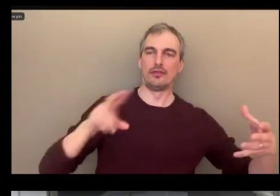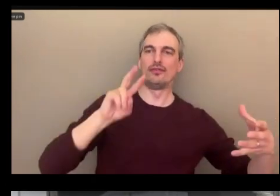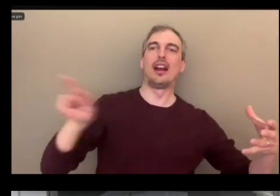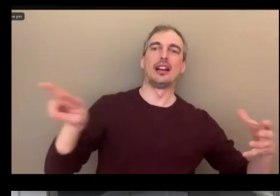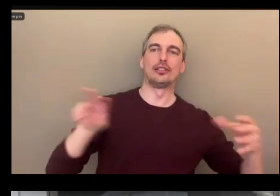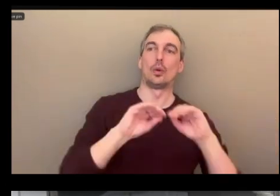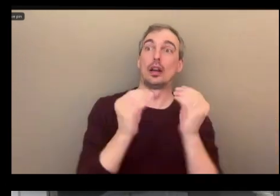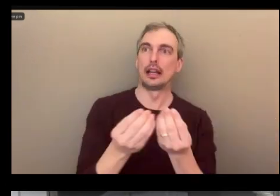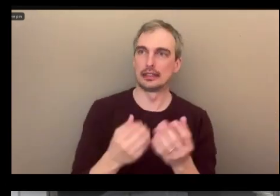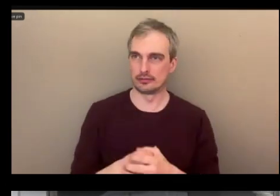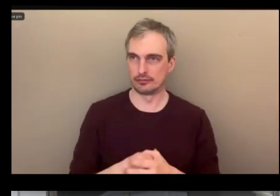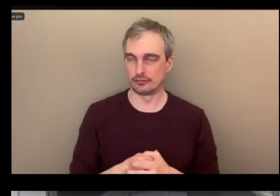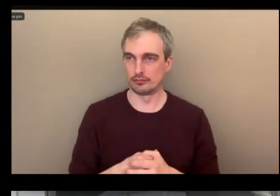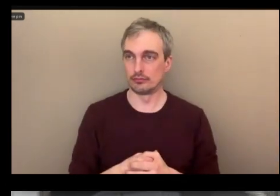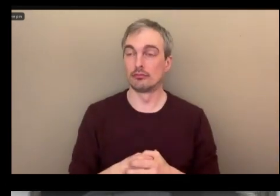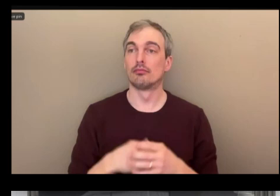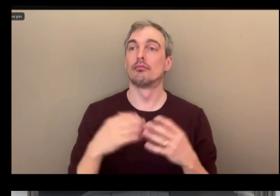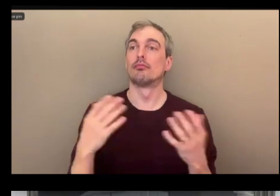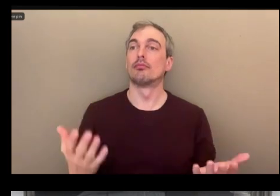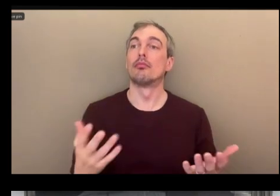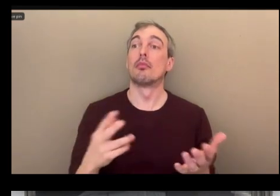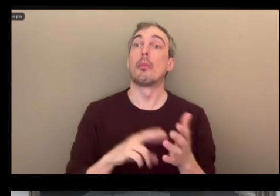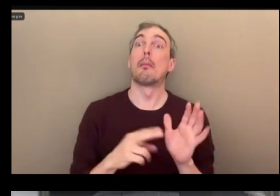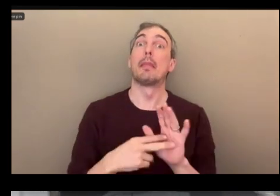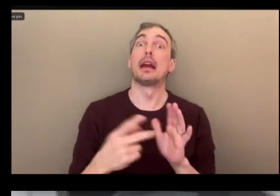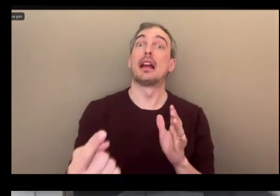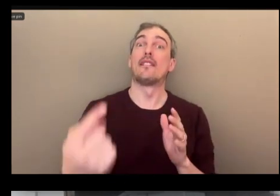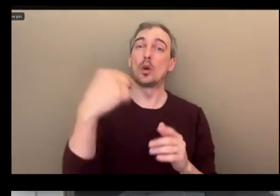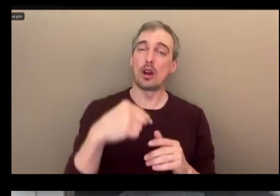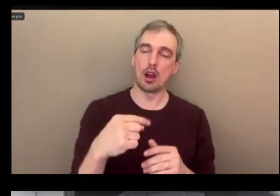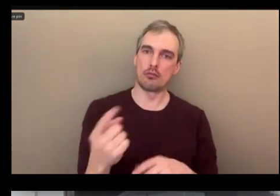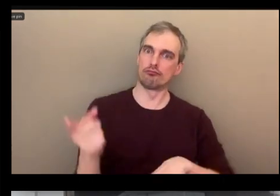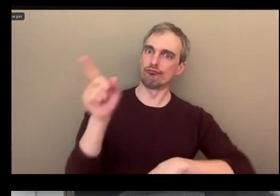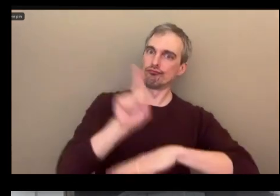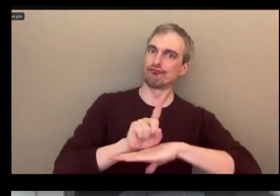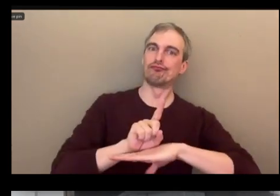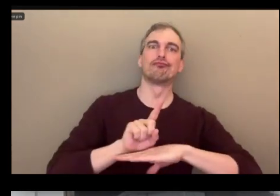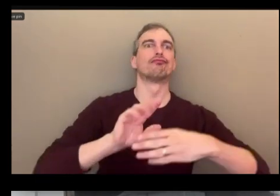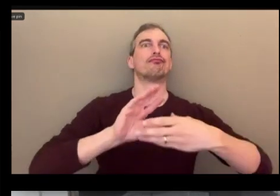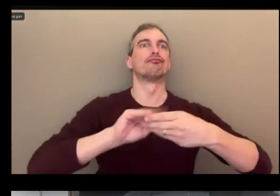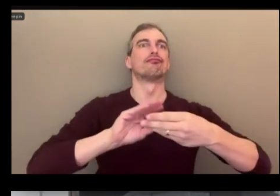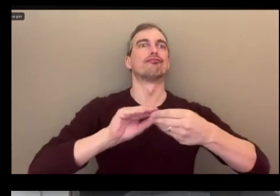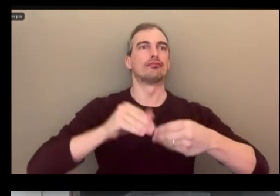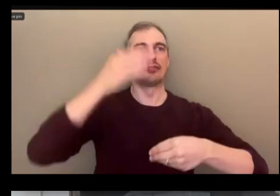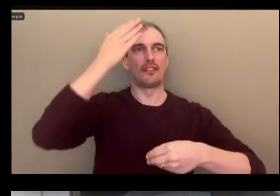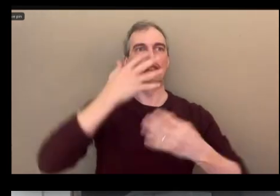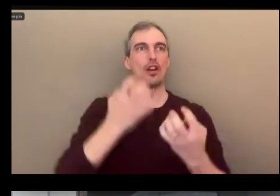They want to learn why. So they either show up in person, or they dial in, and they watch it, and